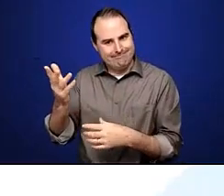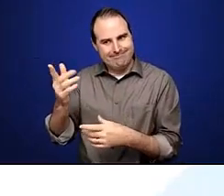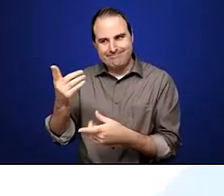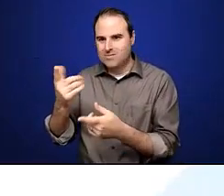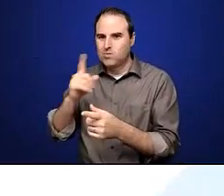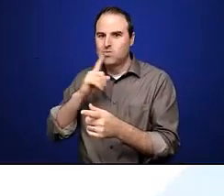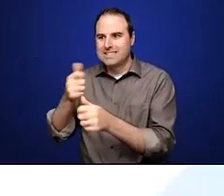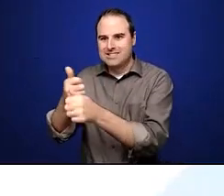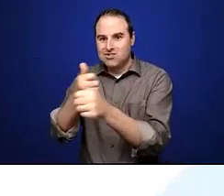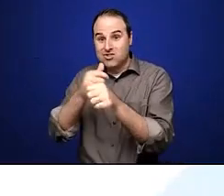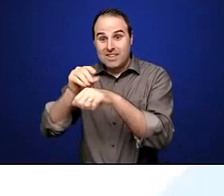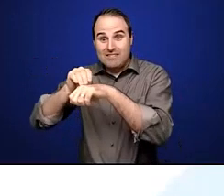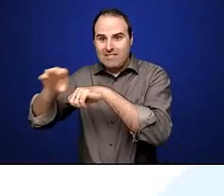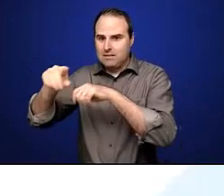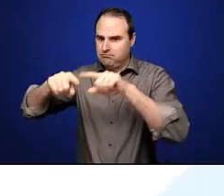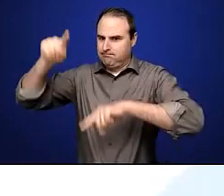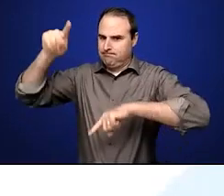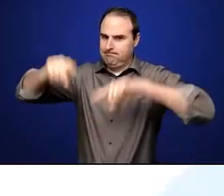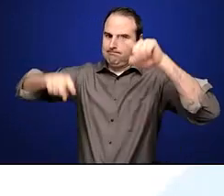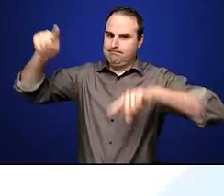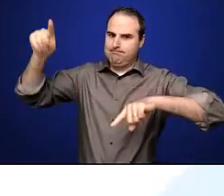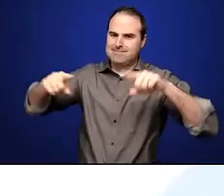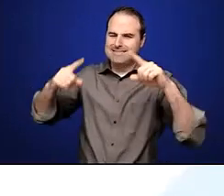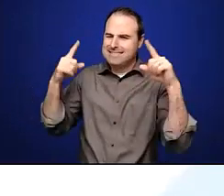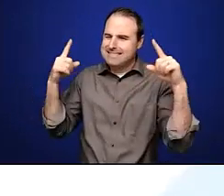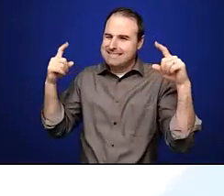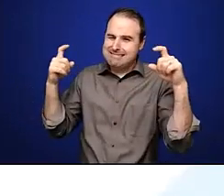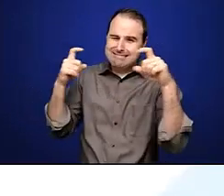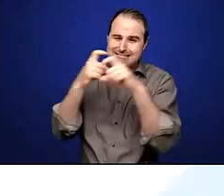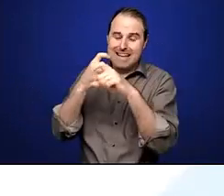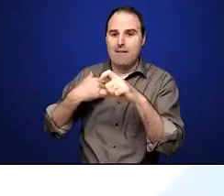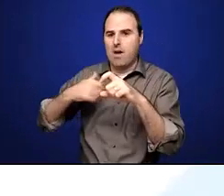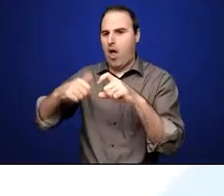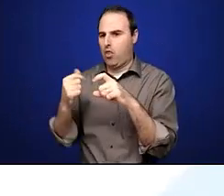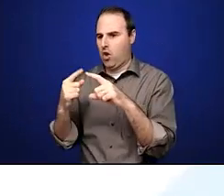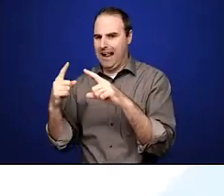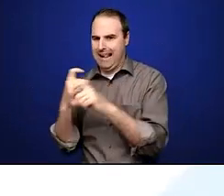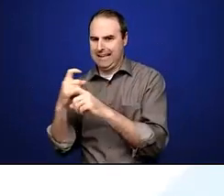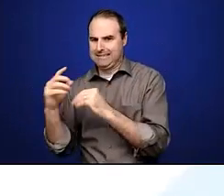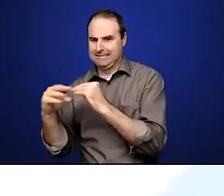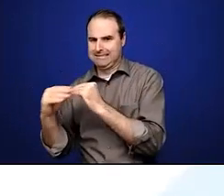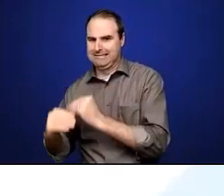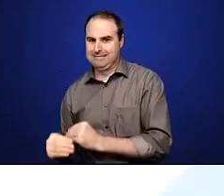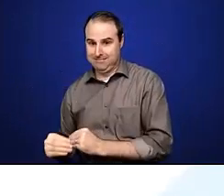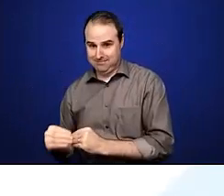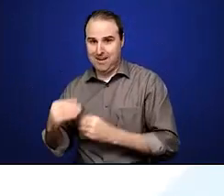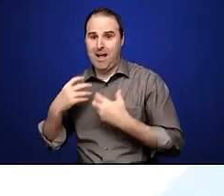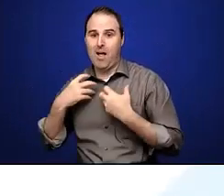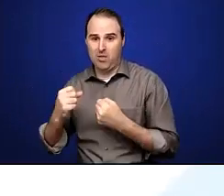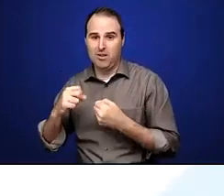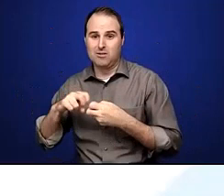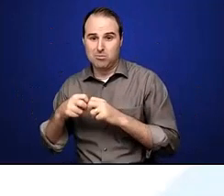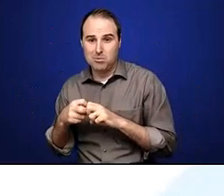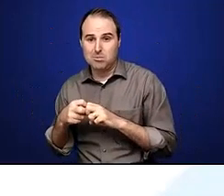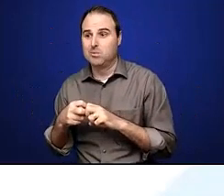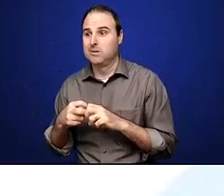It's highly complex, and there's many secondary health complications as a result of it, so that can lead to difficult care.